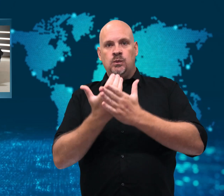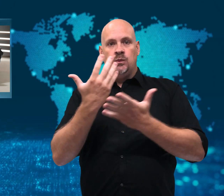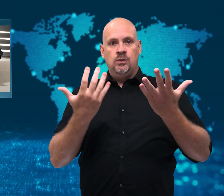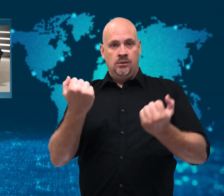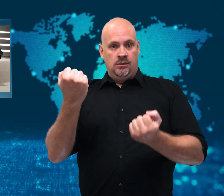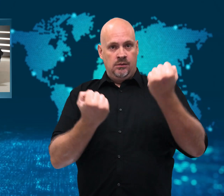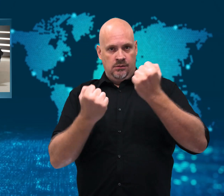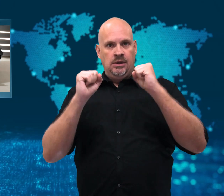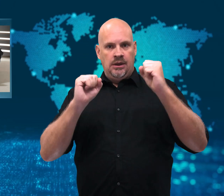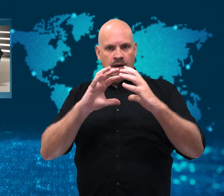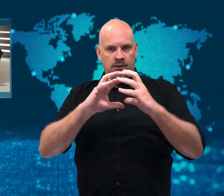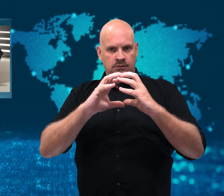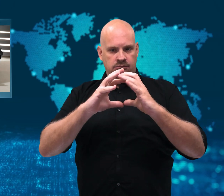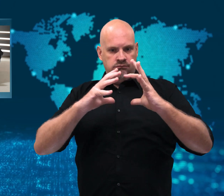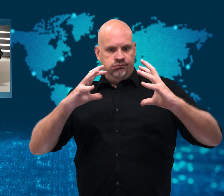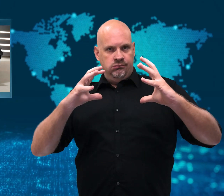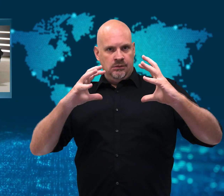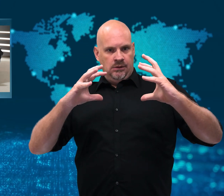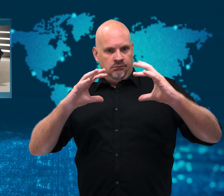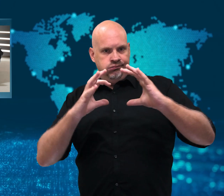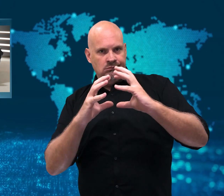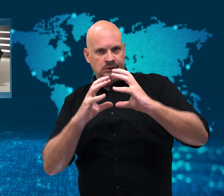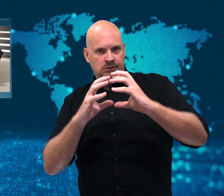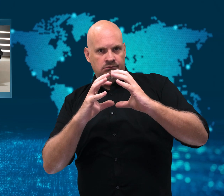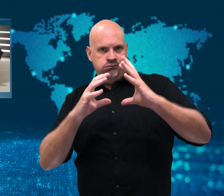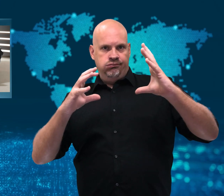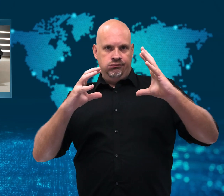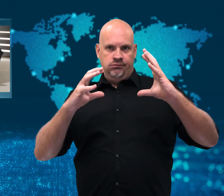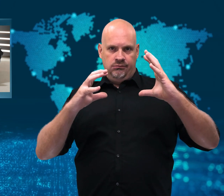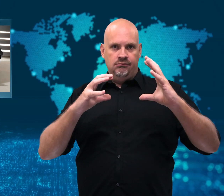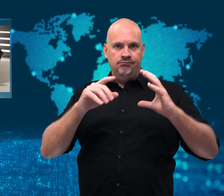car show in the United States.